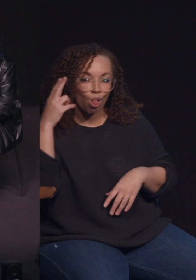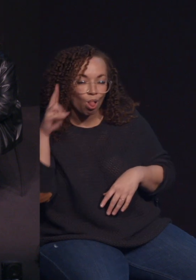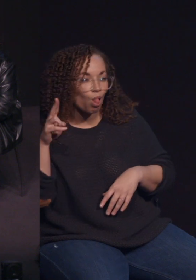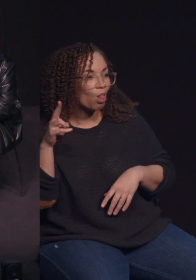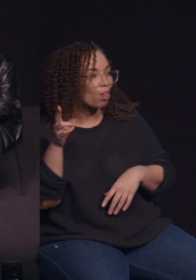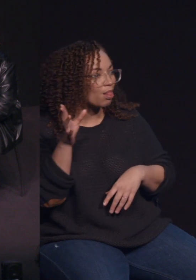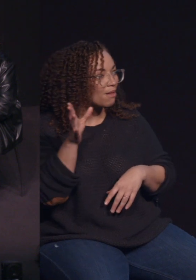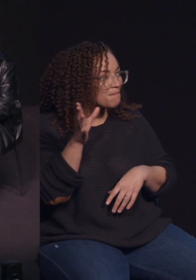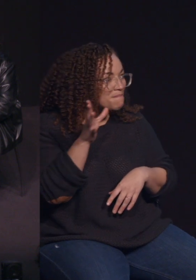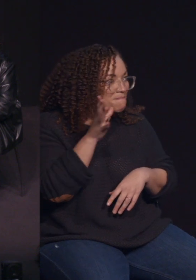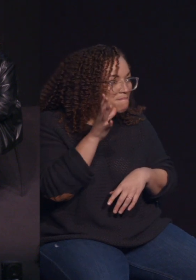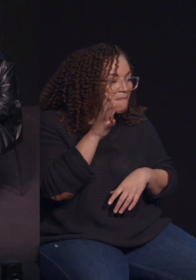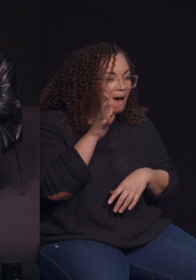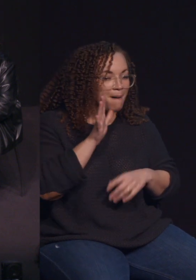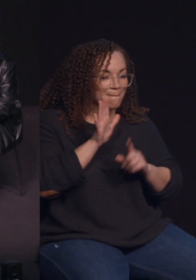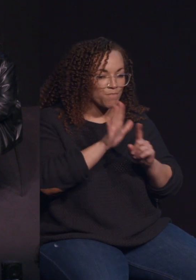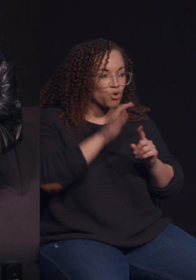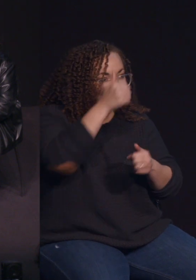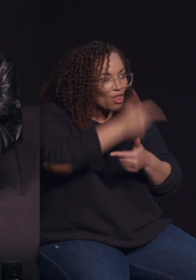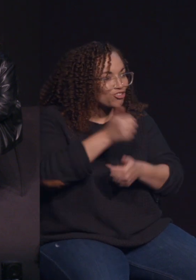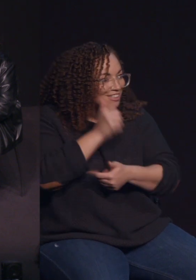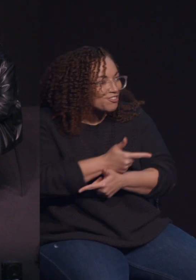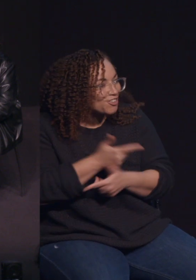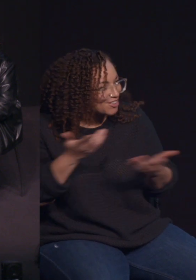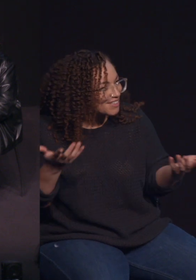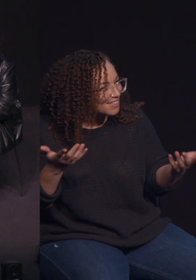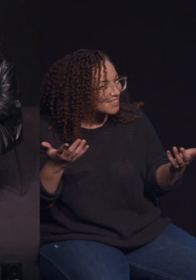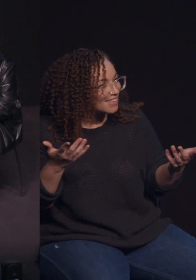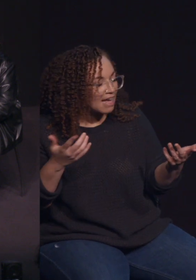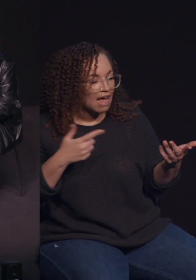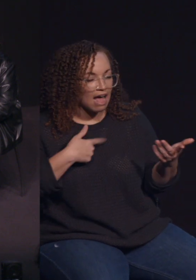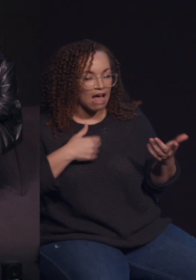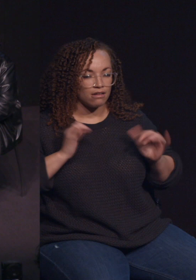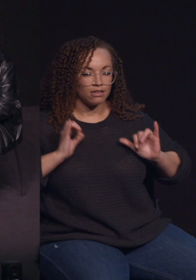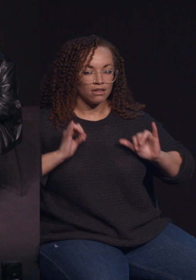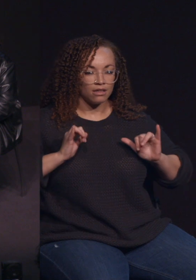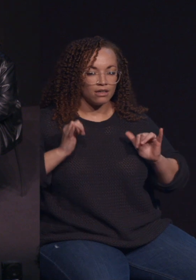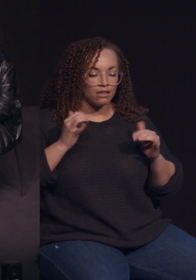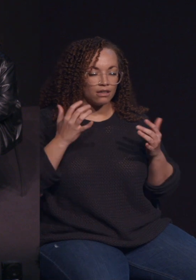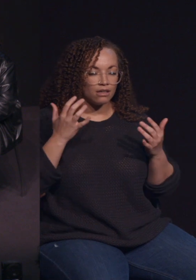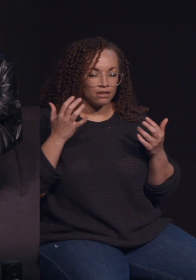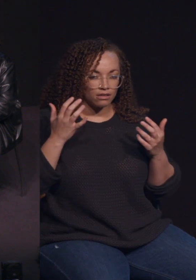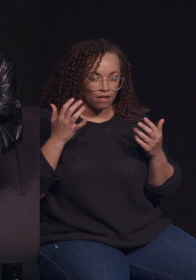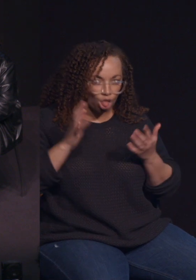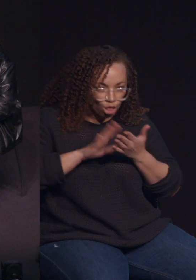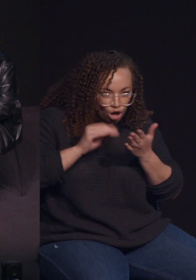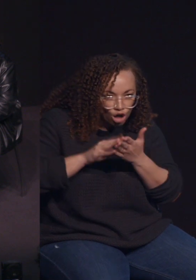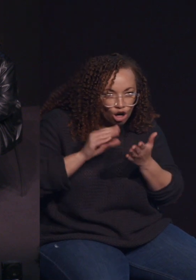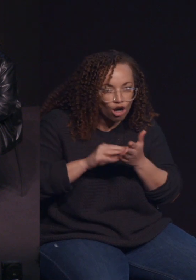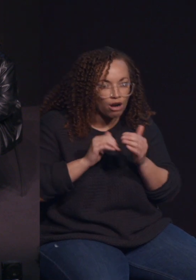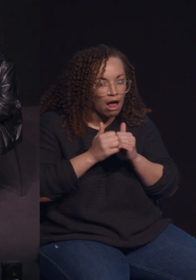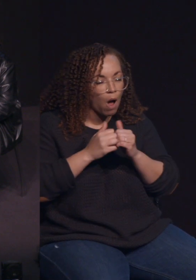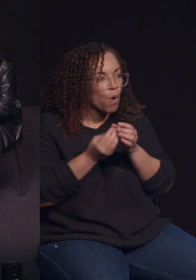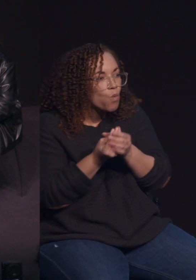and that's how I came to understand growing your own food, you know, makes sense.